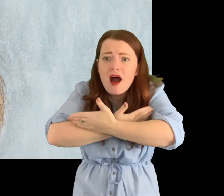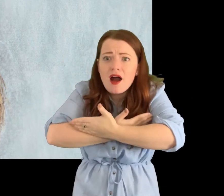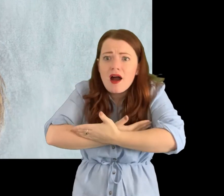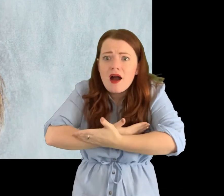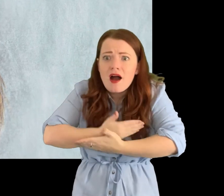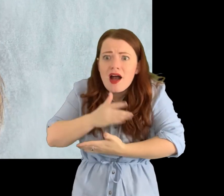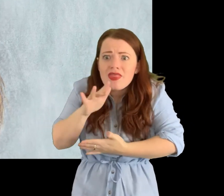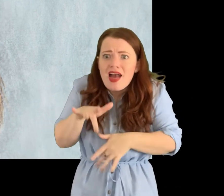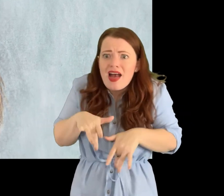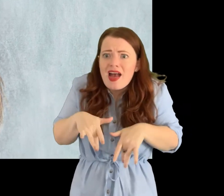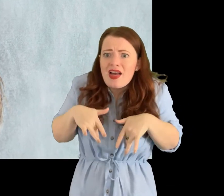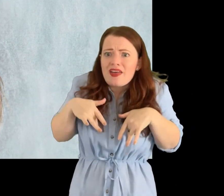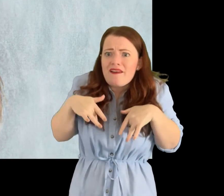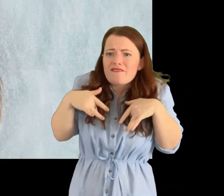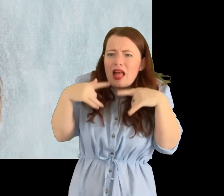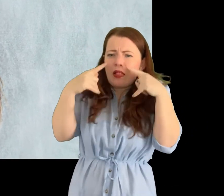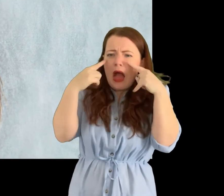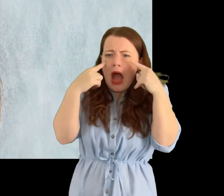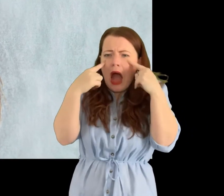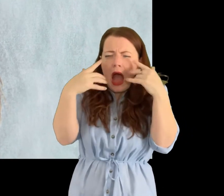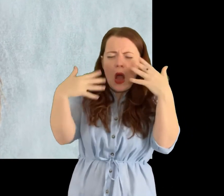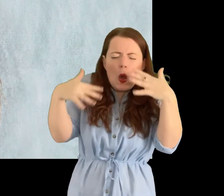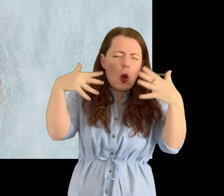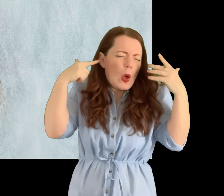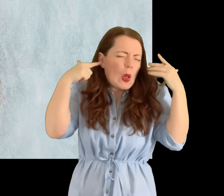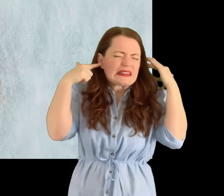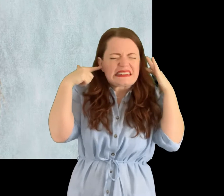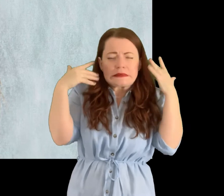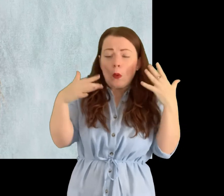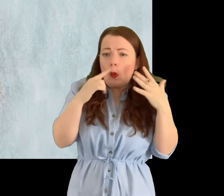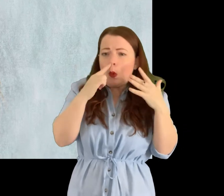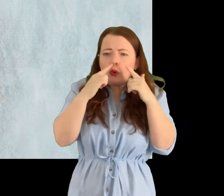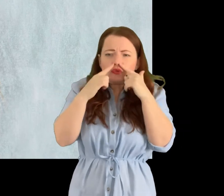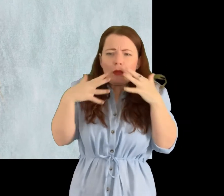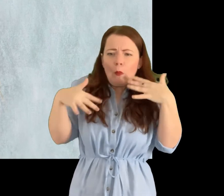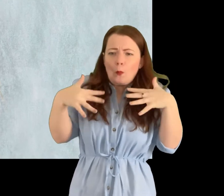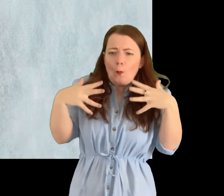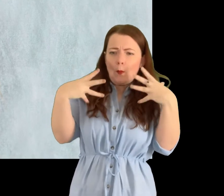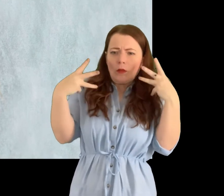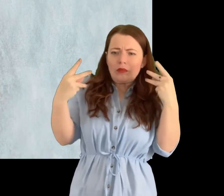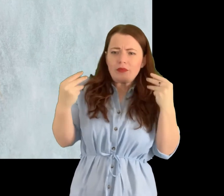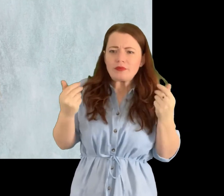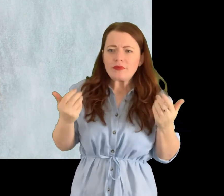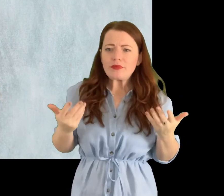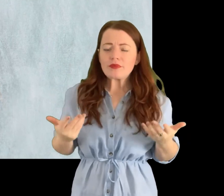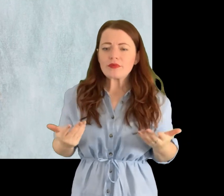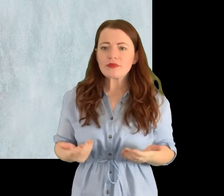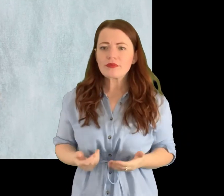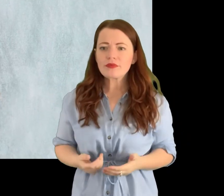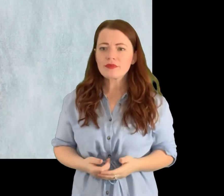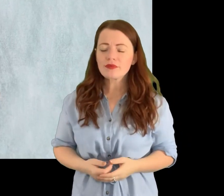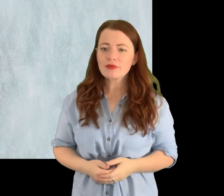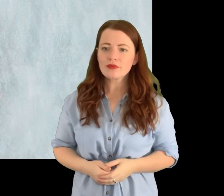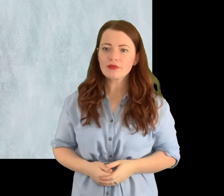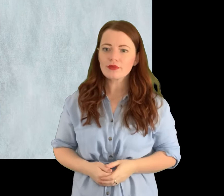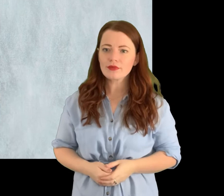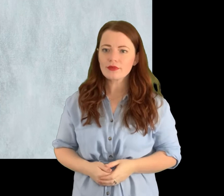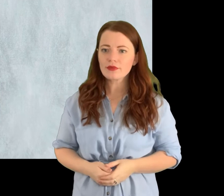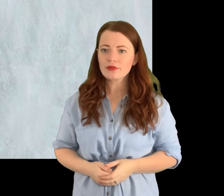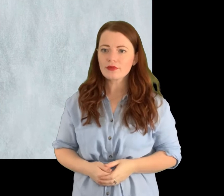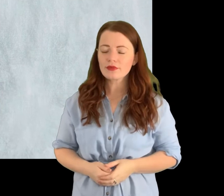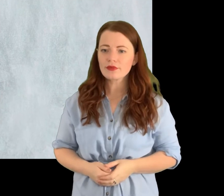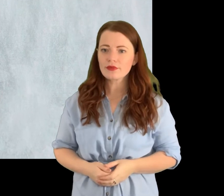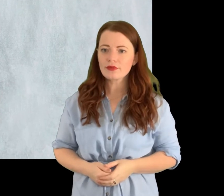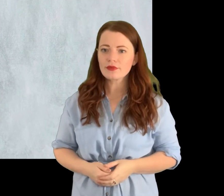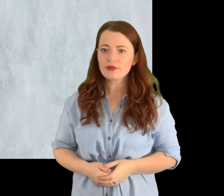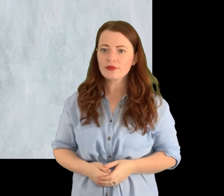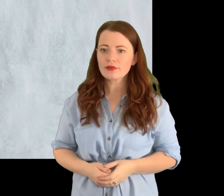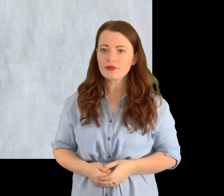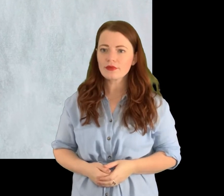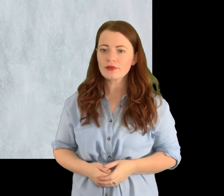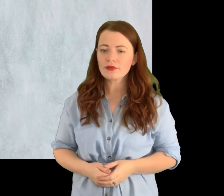And in that place, they felt a sucking In their eyes and ears and nostrils